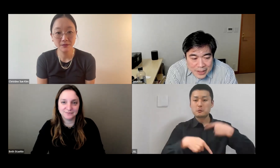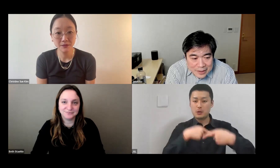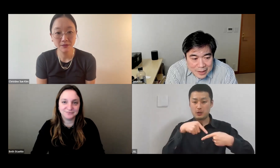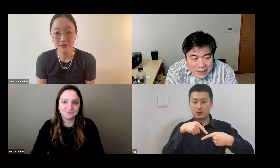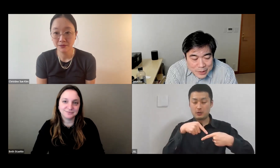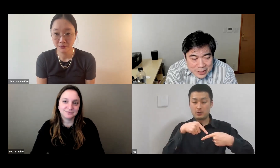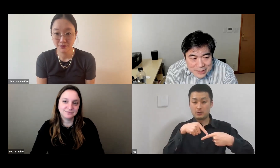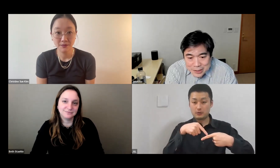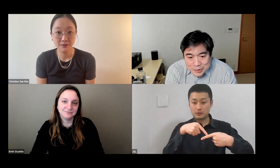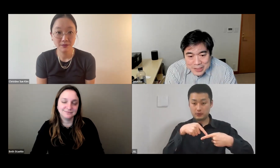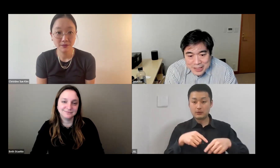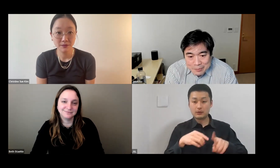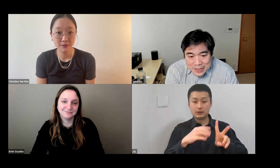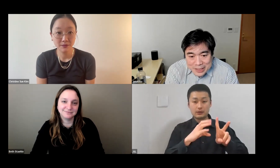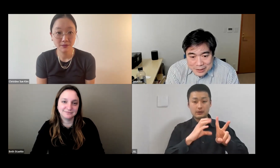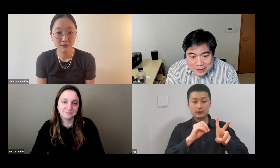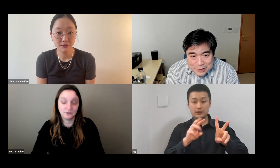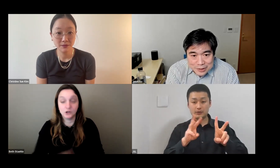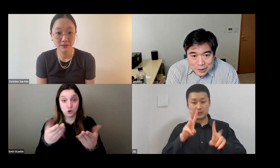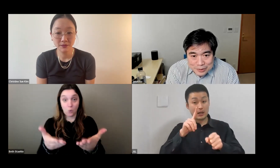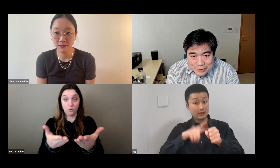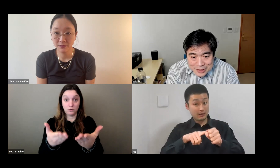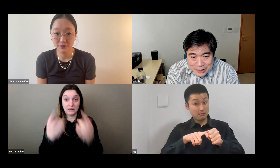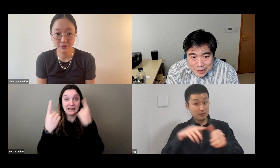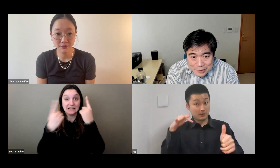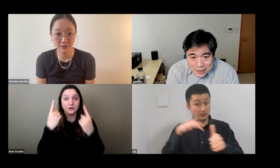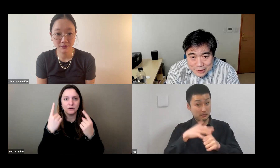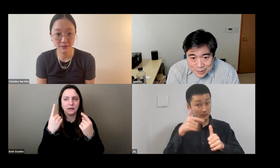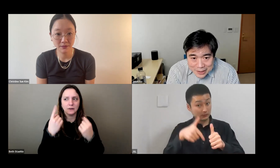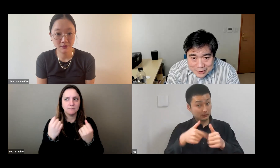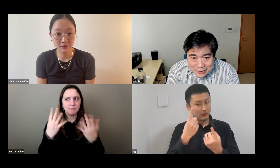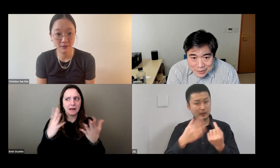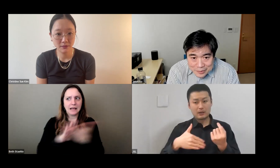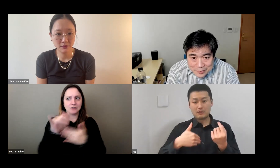And… but considering that many colleges don't teach it still right?